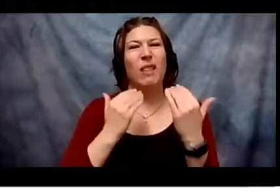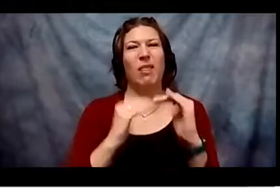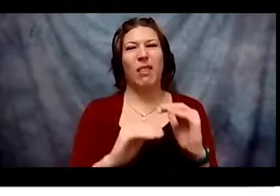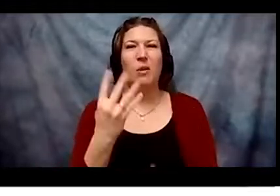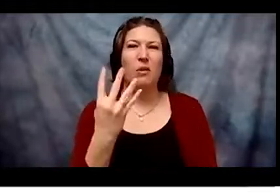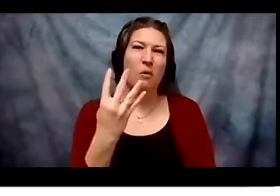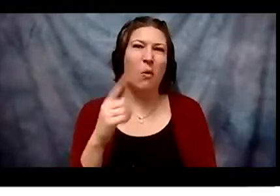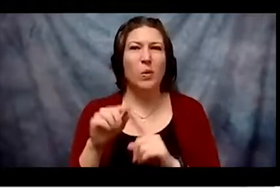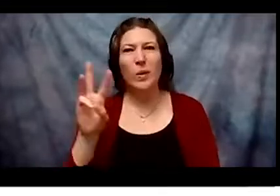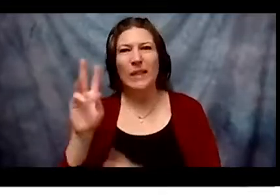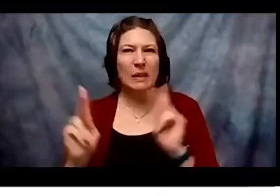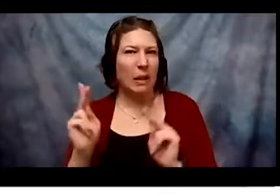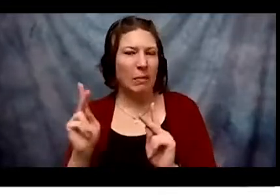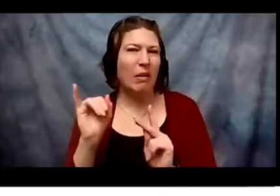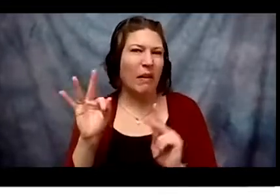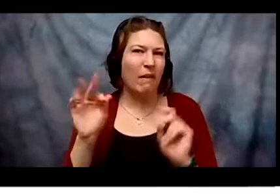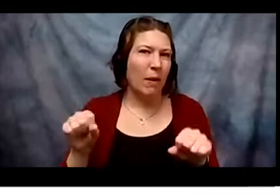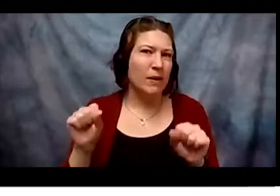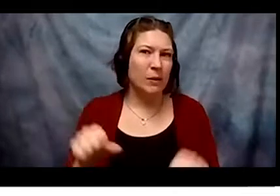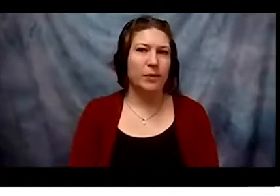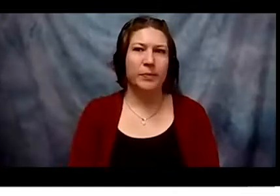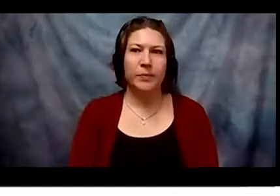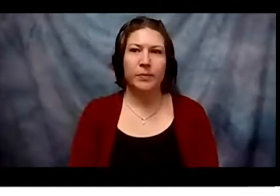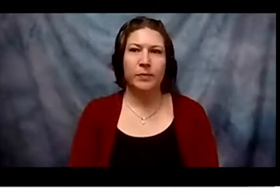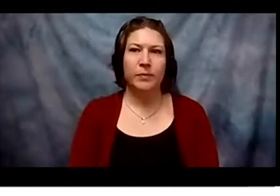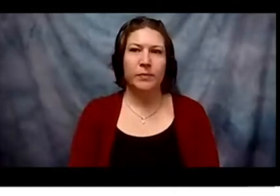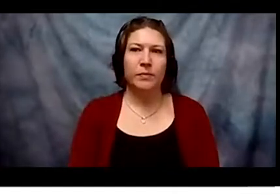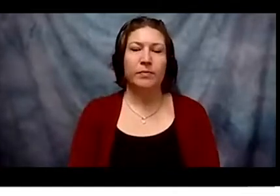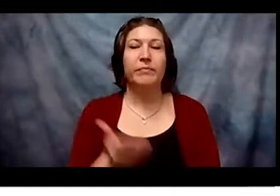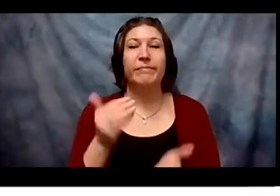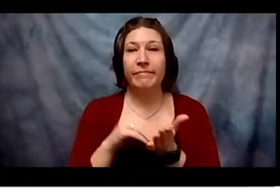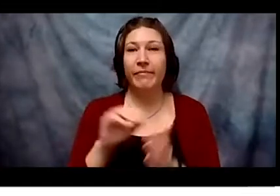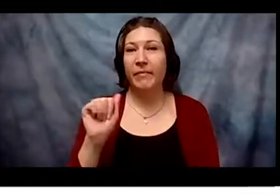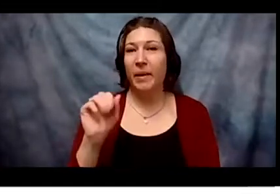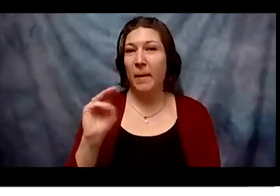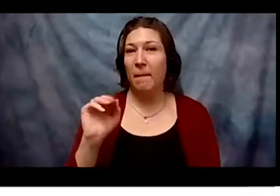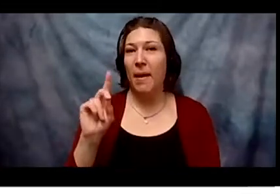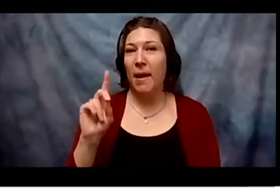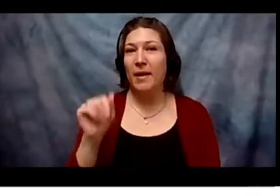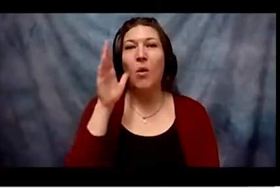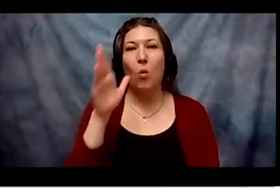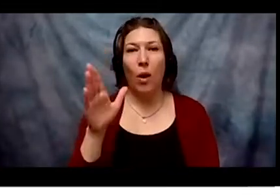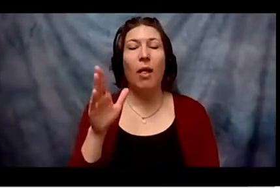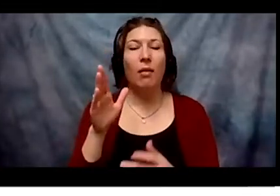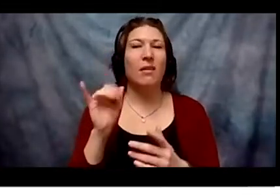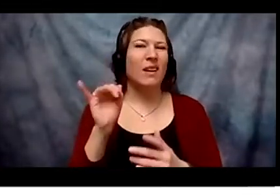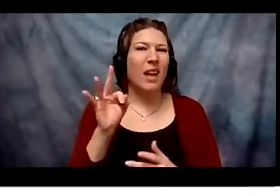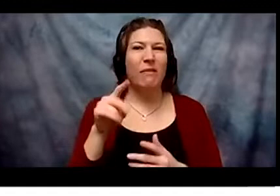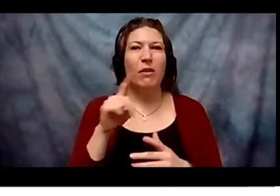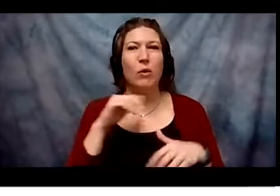six people, if you can. Again, Amanda will start to assign you to rooms if you do not choose